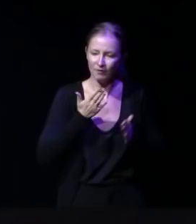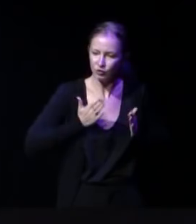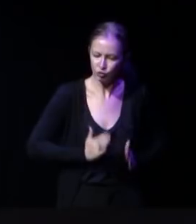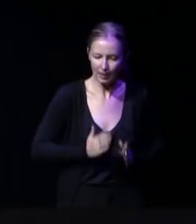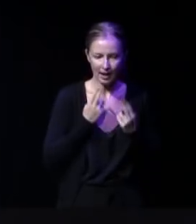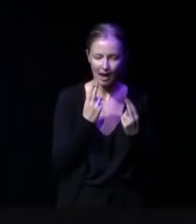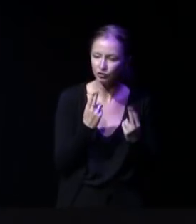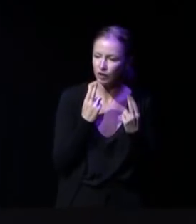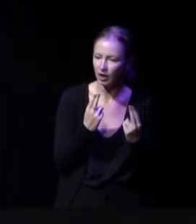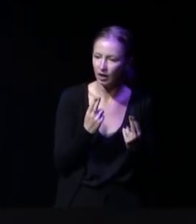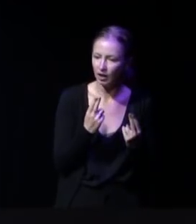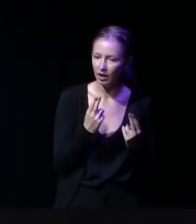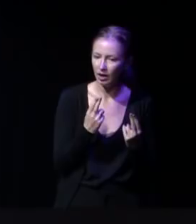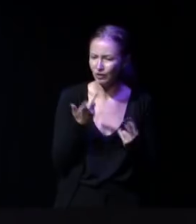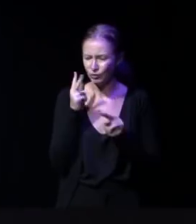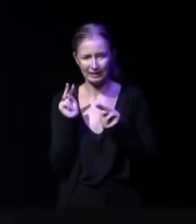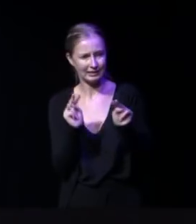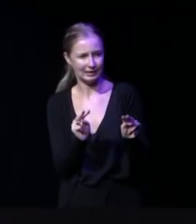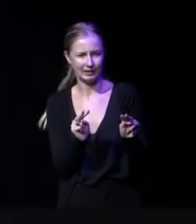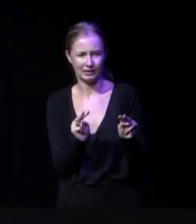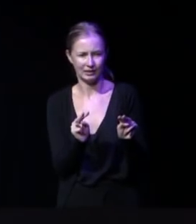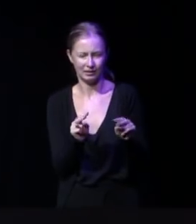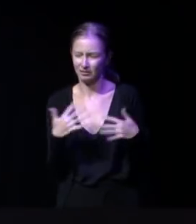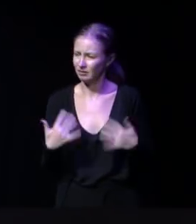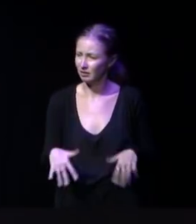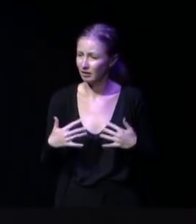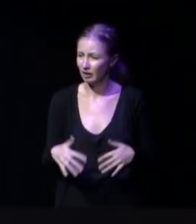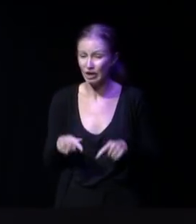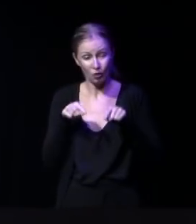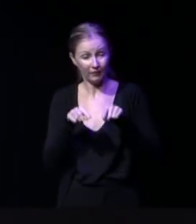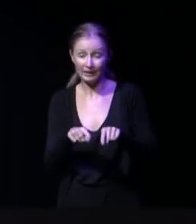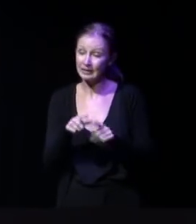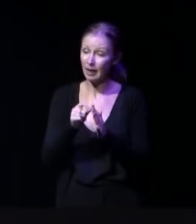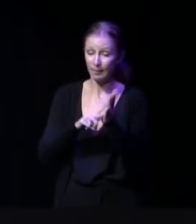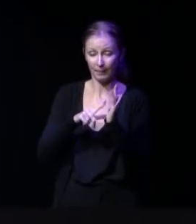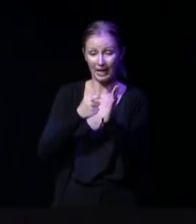You know, you really begin to see that, oh, my gosh, well, if this is patriarchy and it's not even serving men